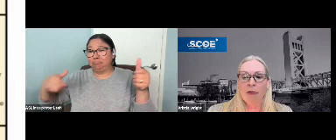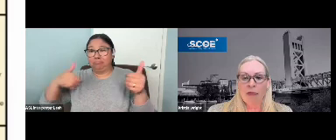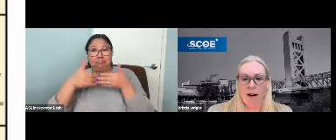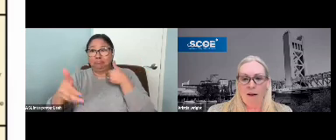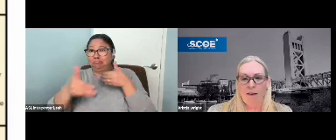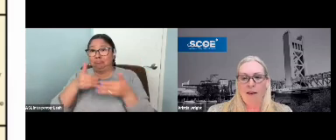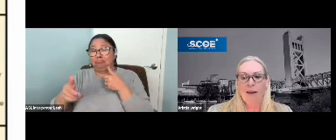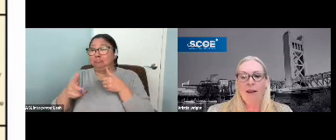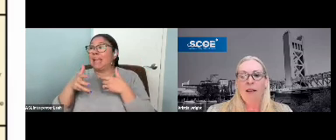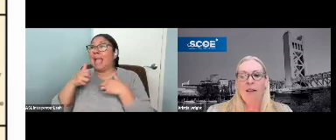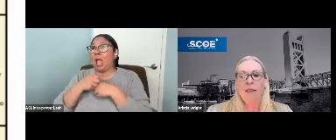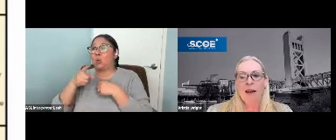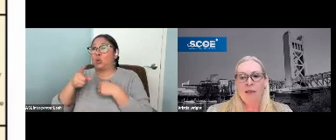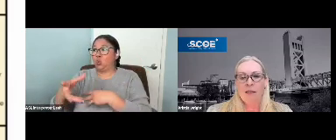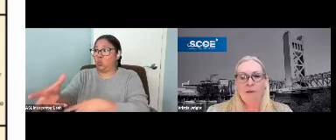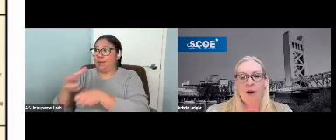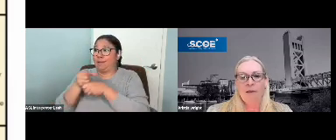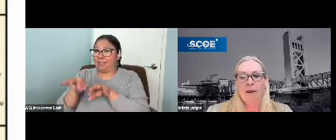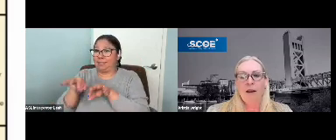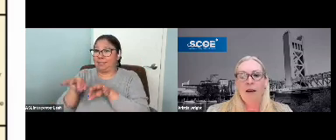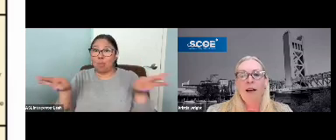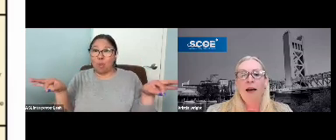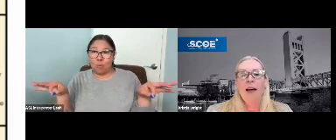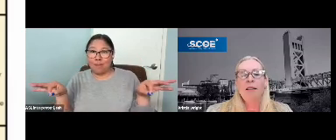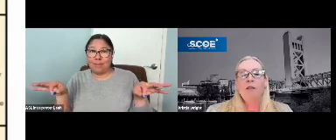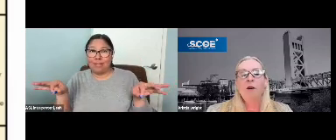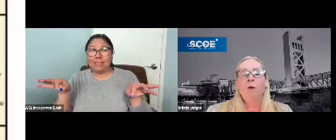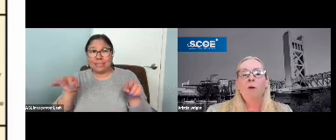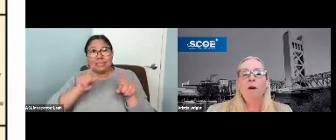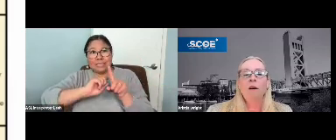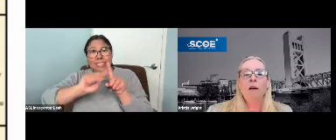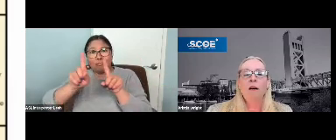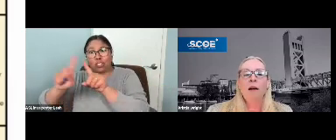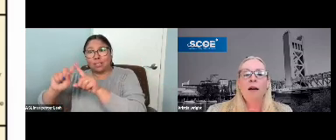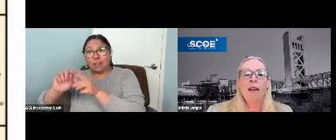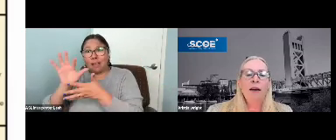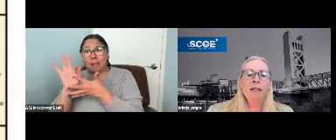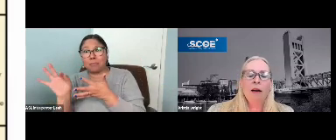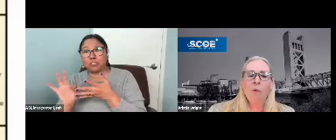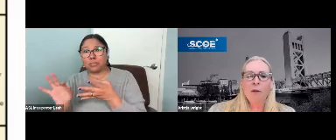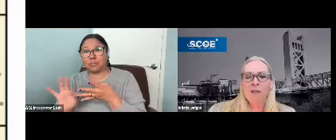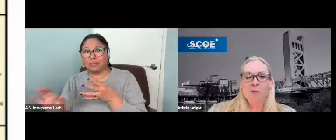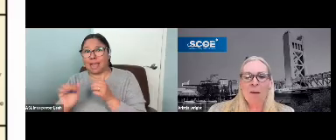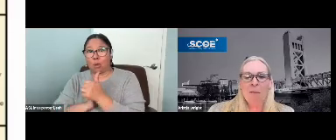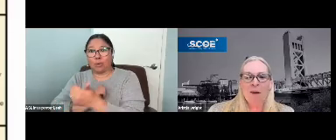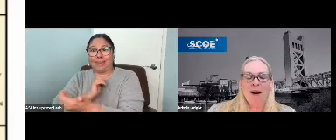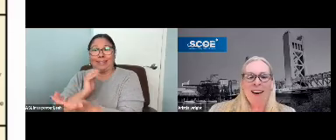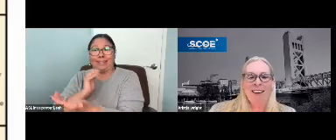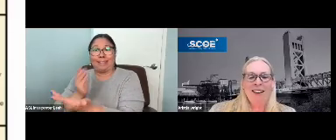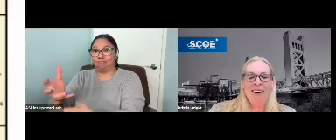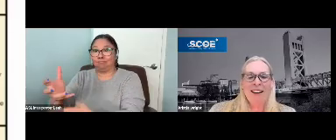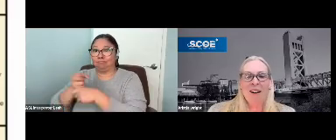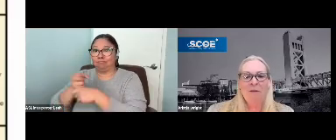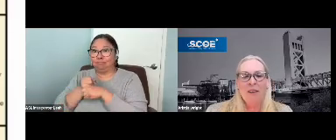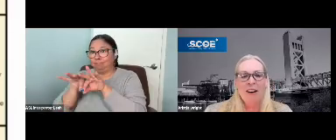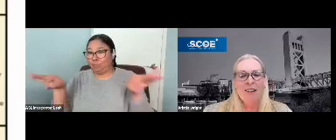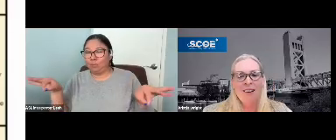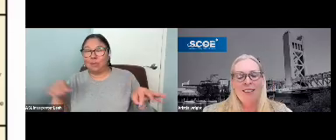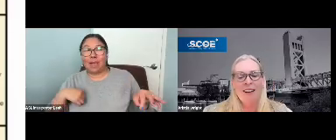you get there that is different. And so I think as Heather was describing when I got cut off there